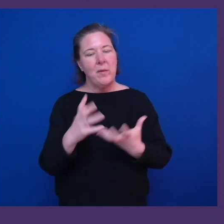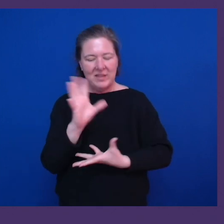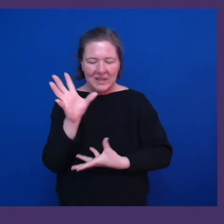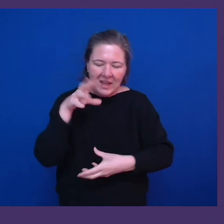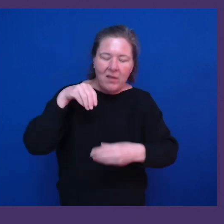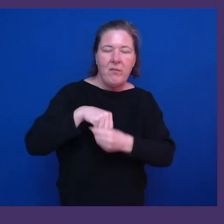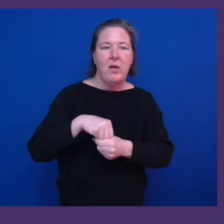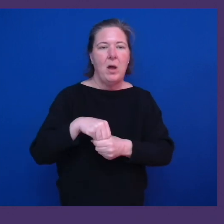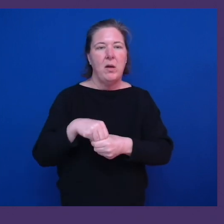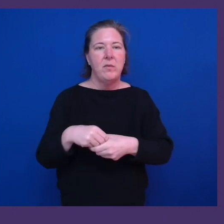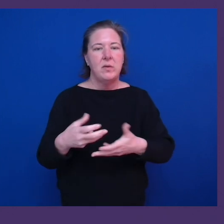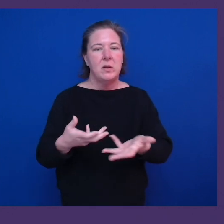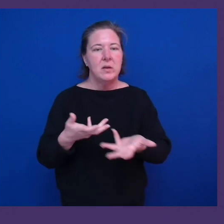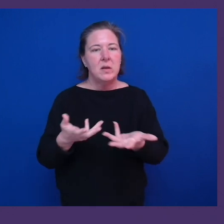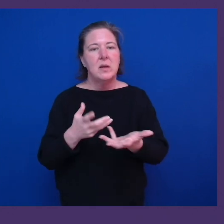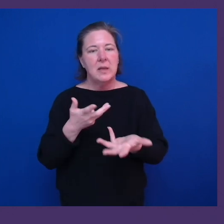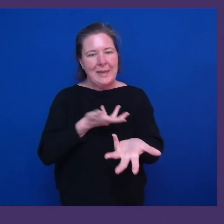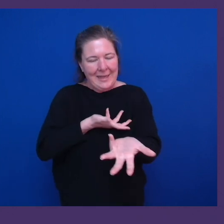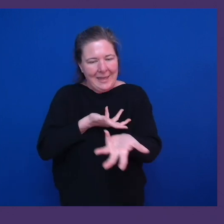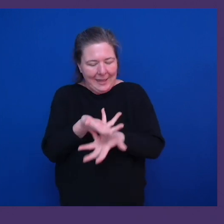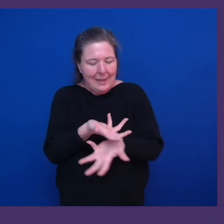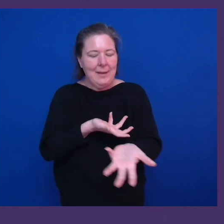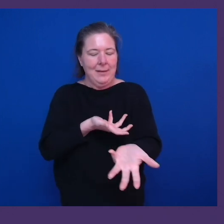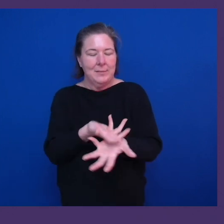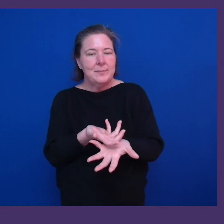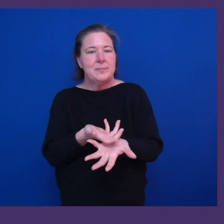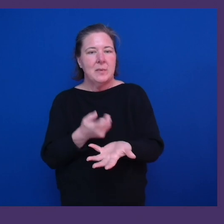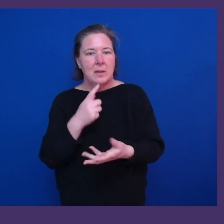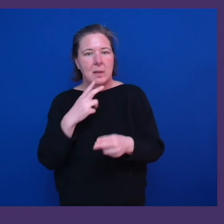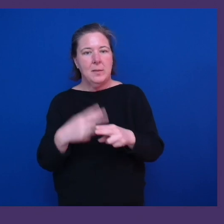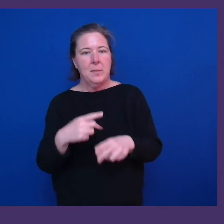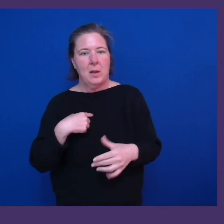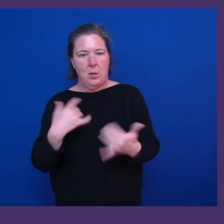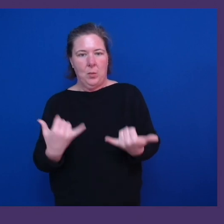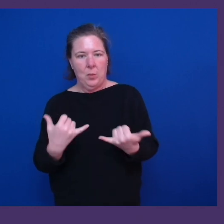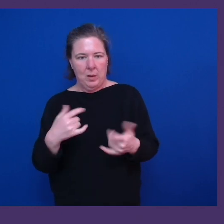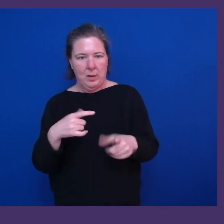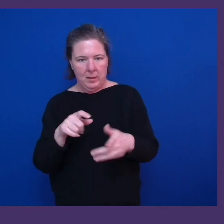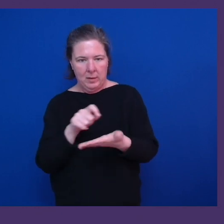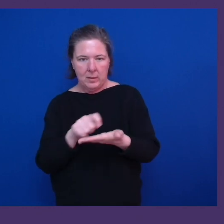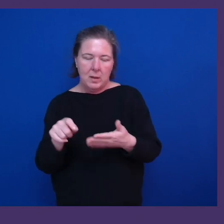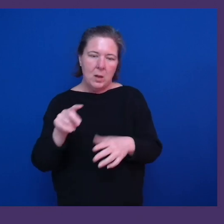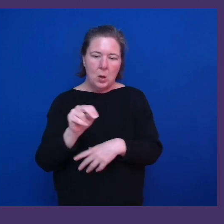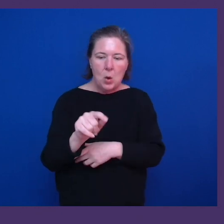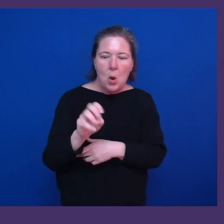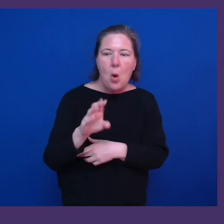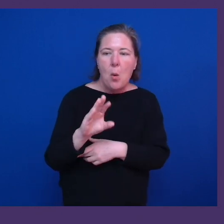So, I mentioned that I currently write my notes in a notebook and that I want to discuss things